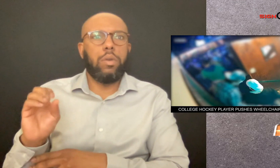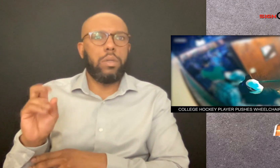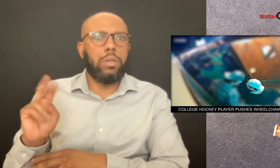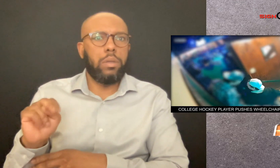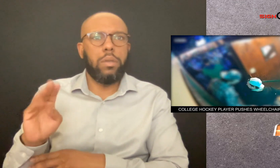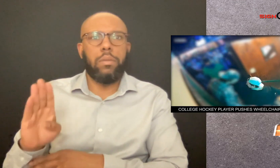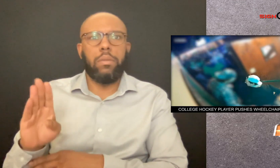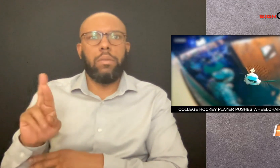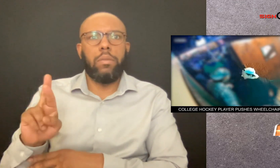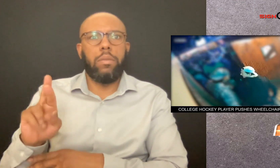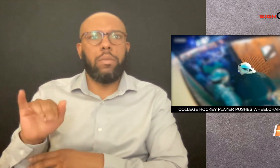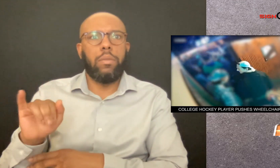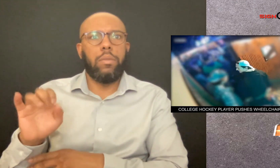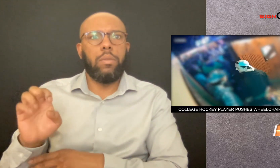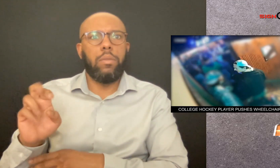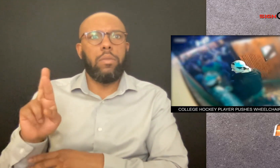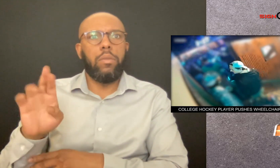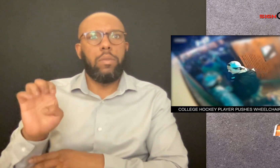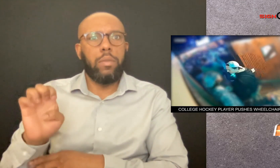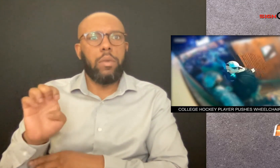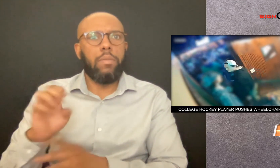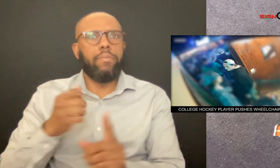from Mercyhurst University.